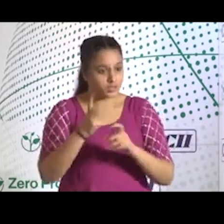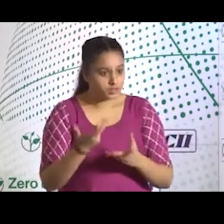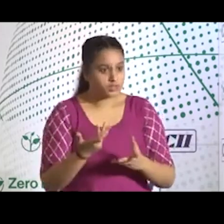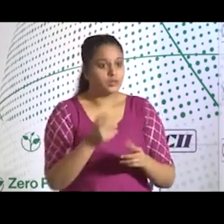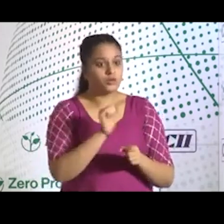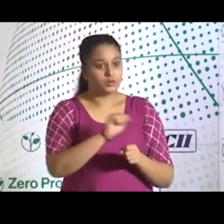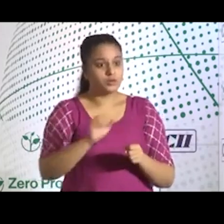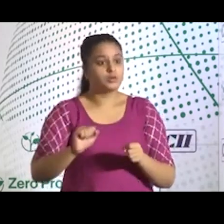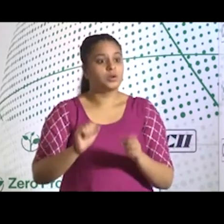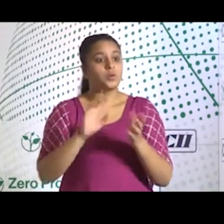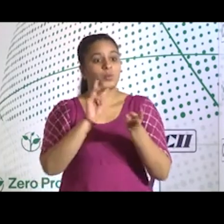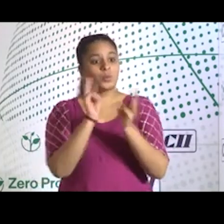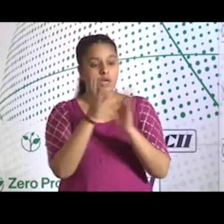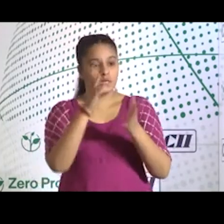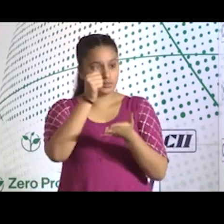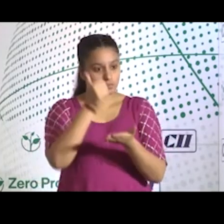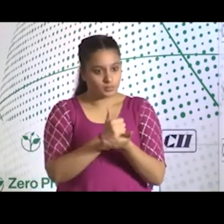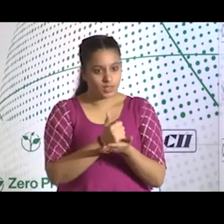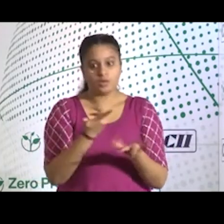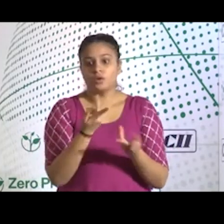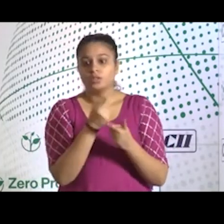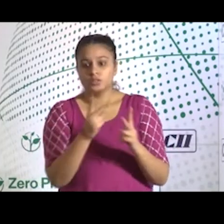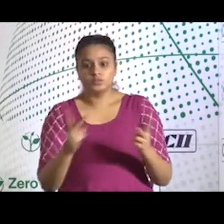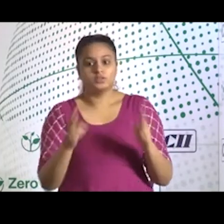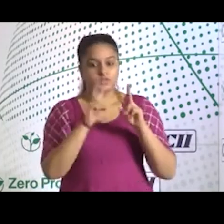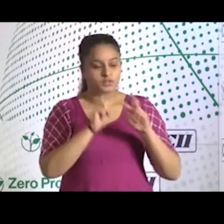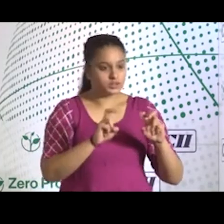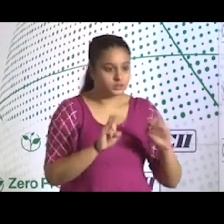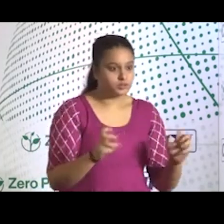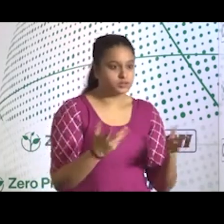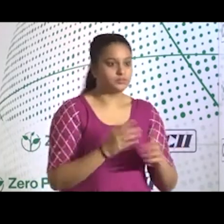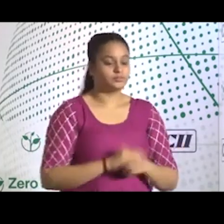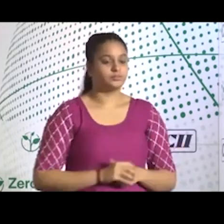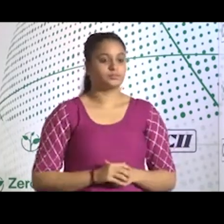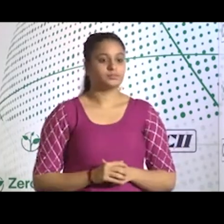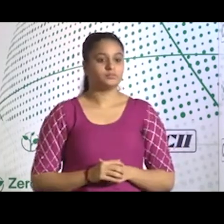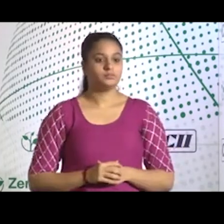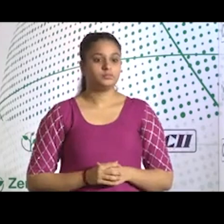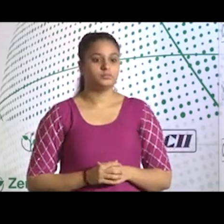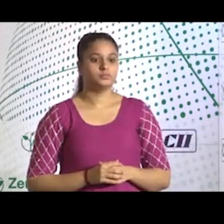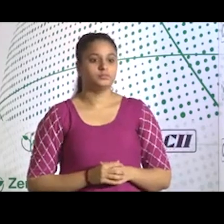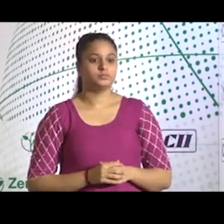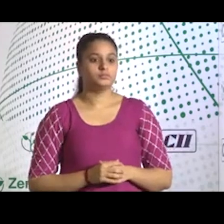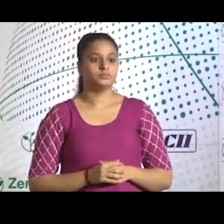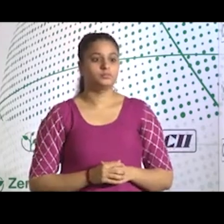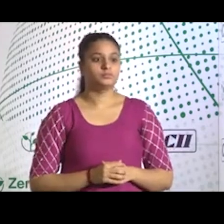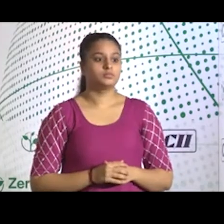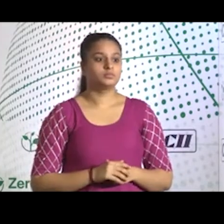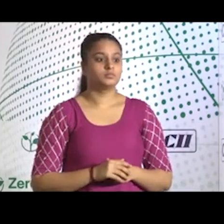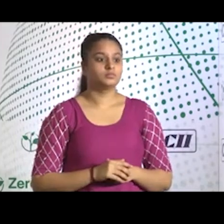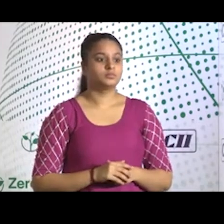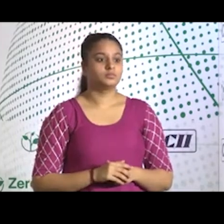sector on research and disability advocate advocacy. To my left, I have Ajit